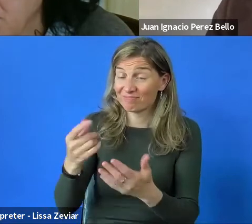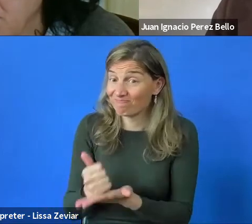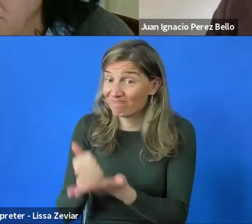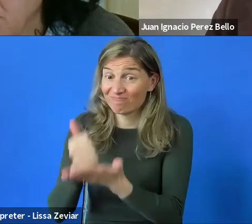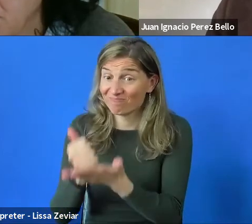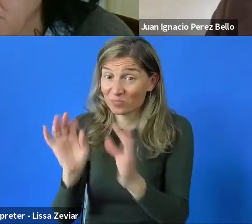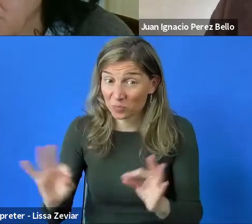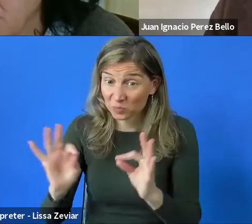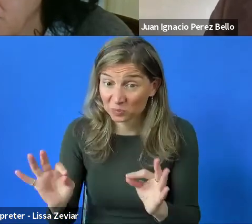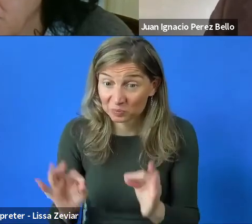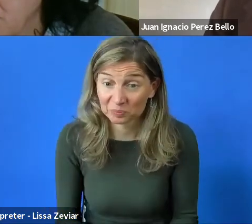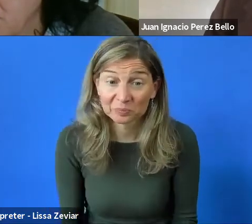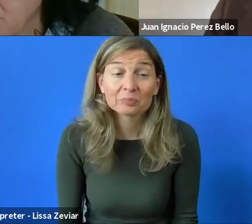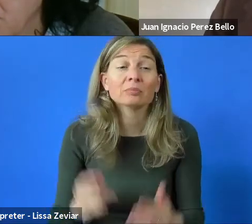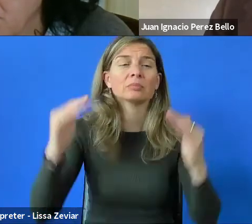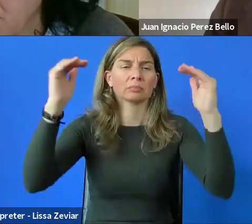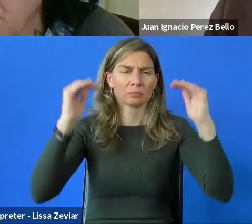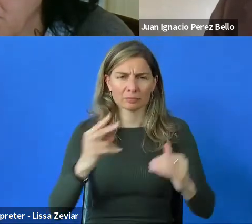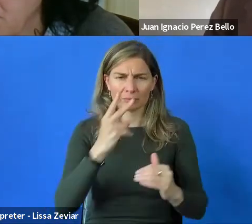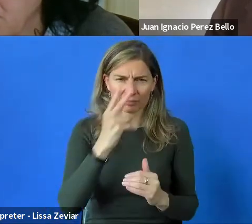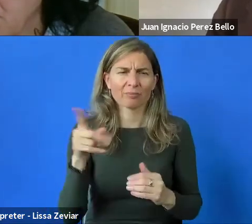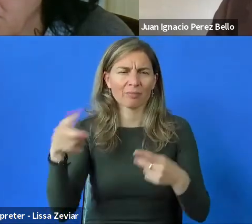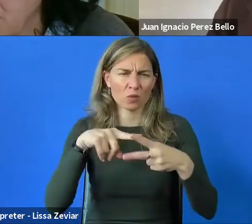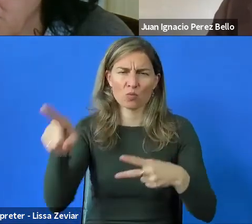and non discrimination, the right to be free from torture